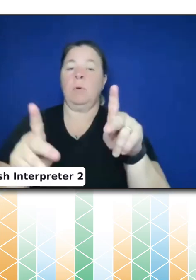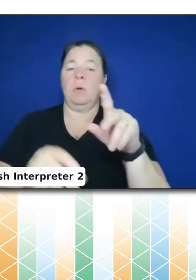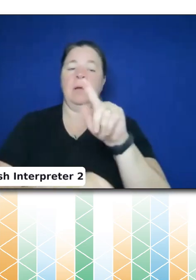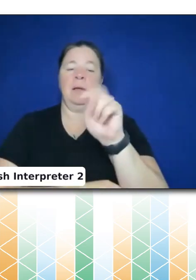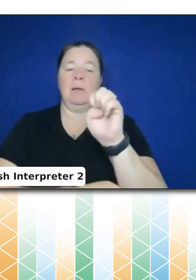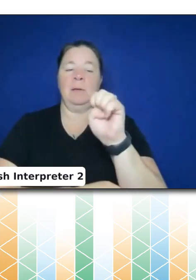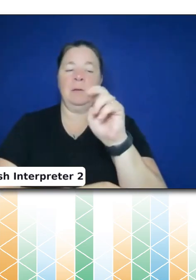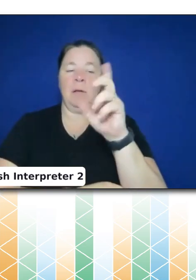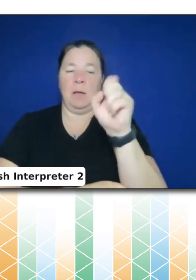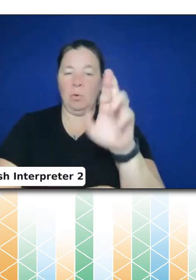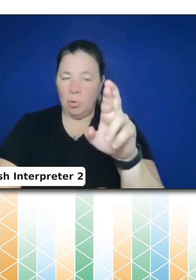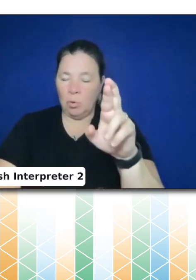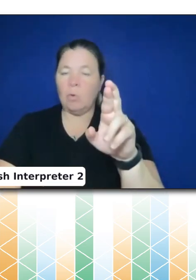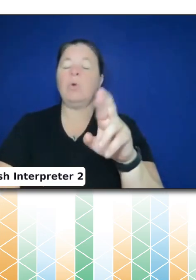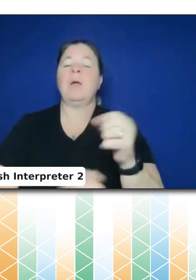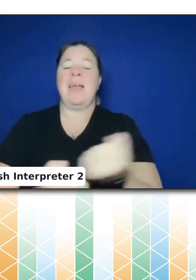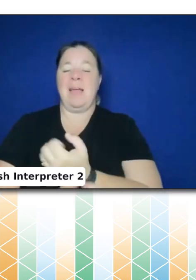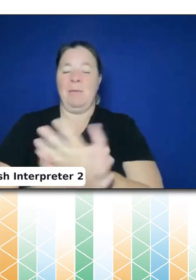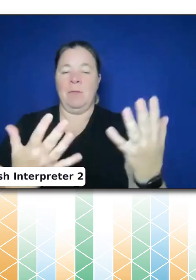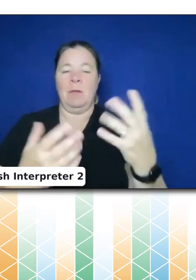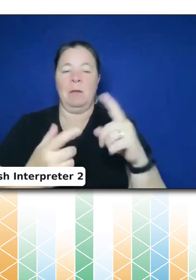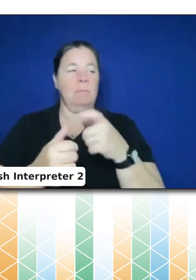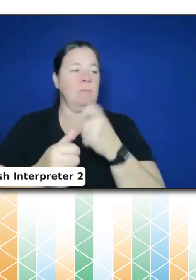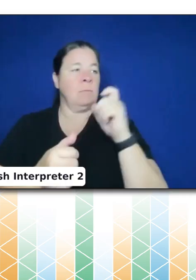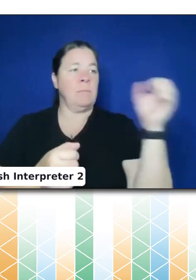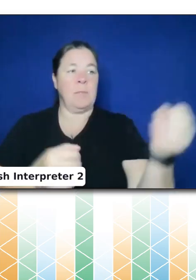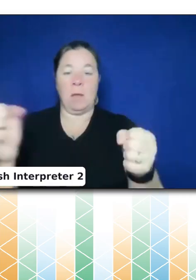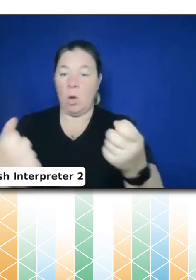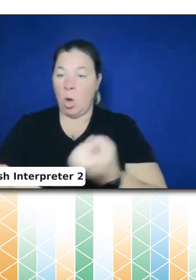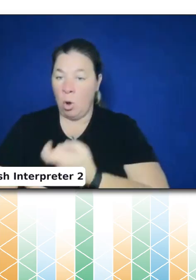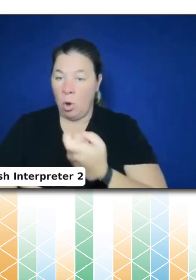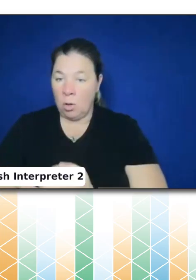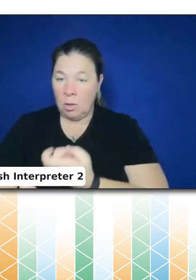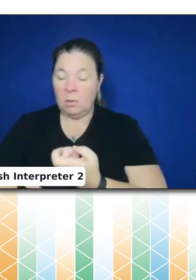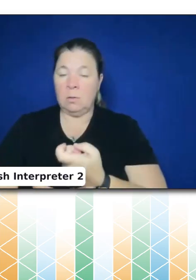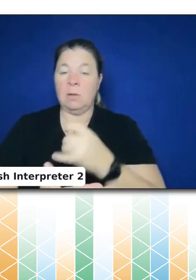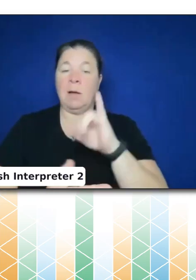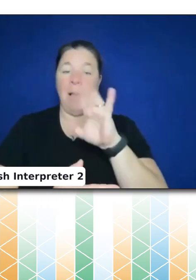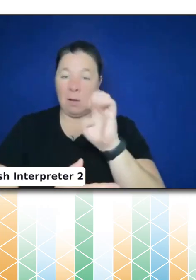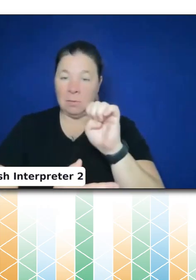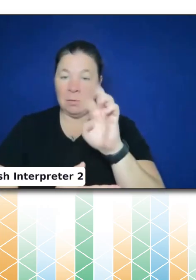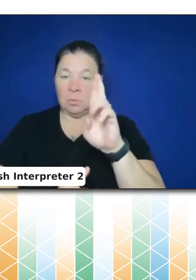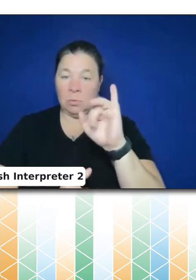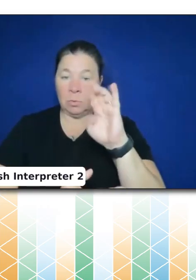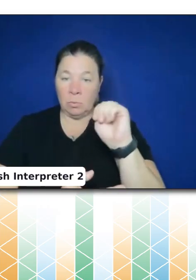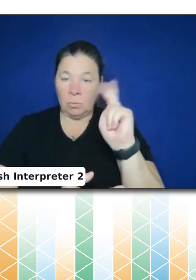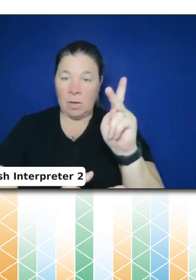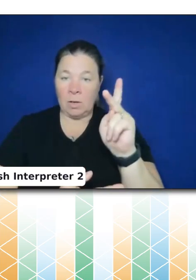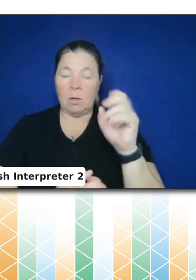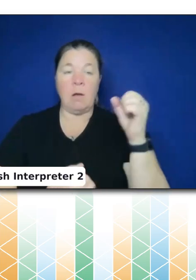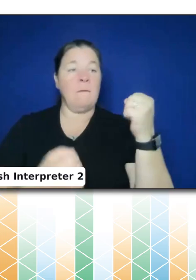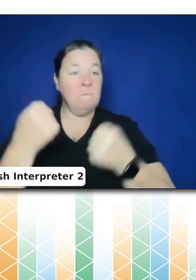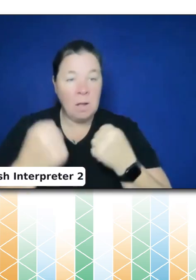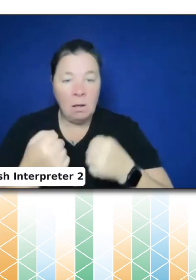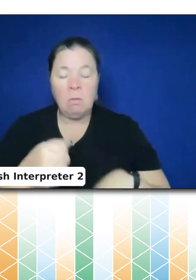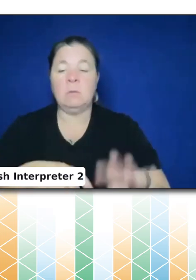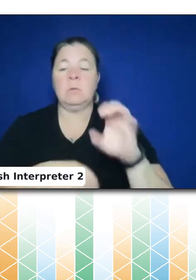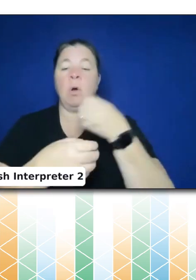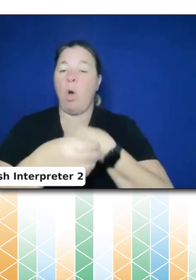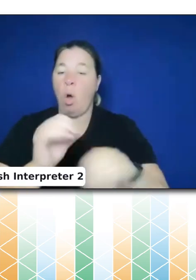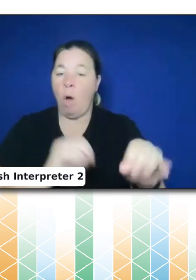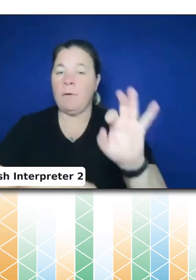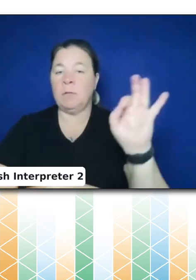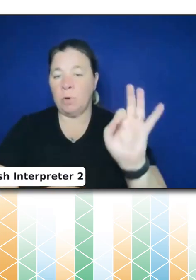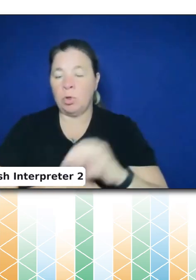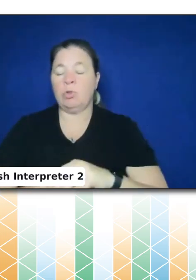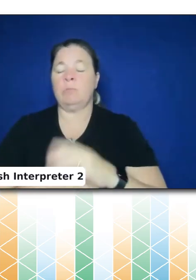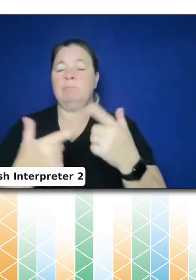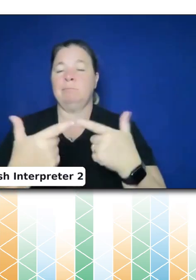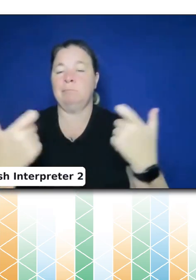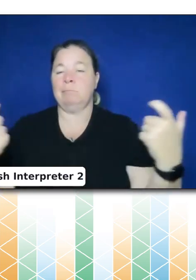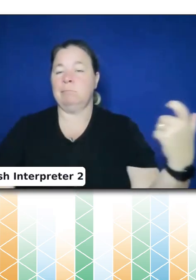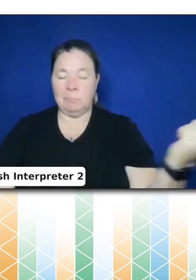Uh, everything from, like, trying to procure, uh, hockey, uh, like, ice rinks, to vehicles, to office, uh, furniture, and, uh, just a whole bunch of anything that the.